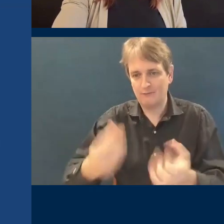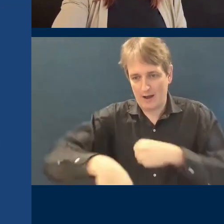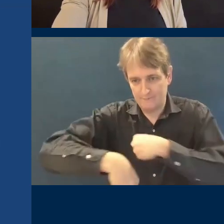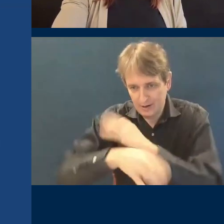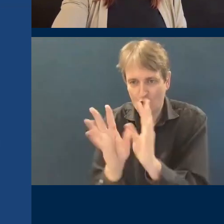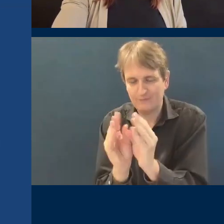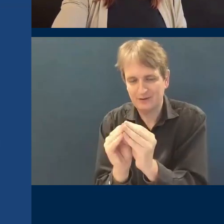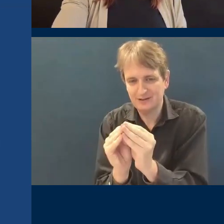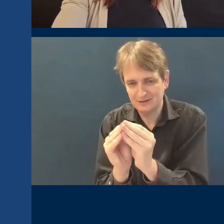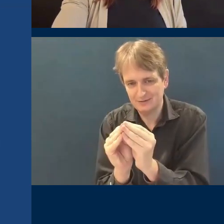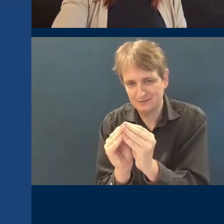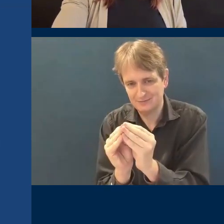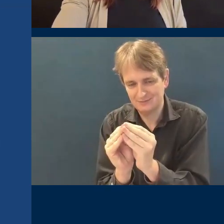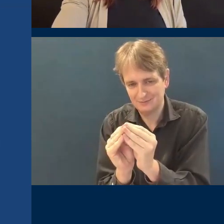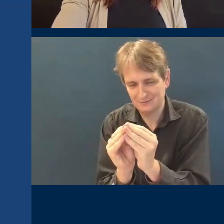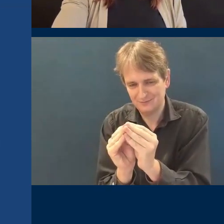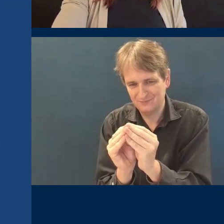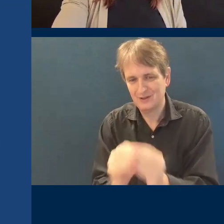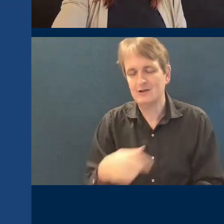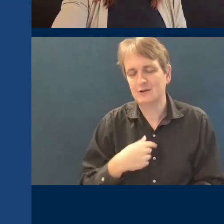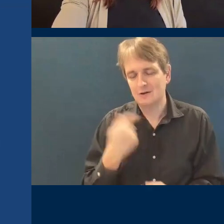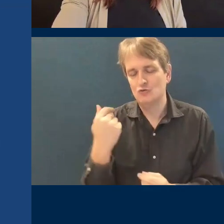So all of them provide videoconferencing platforms.